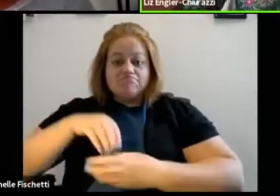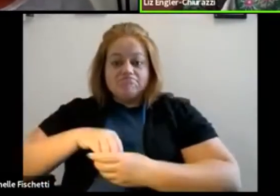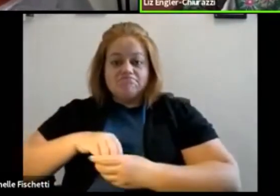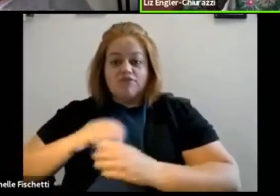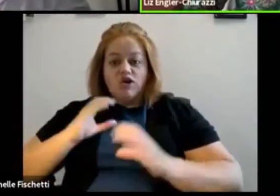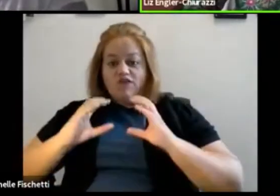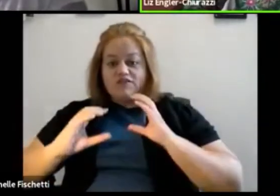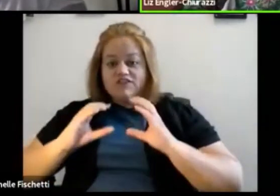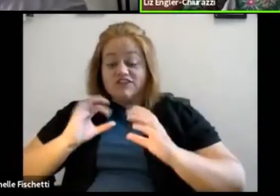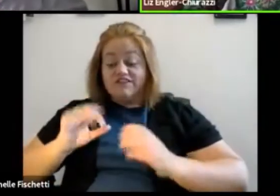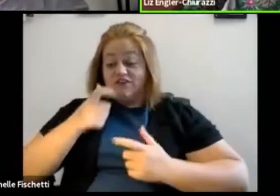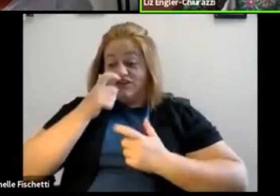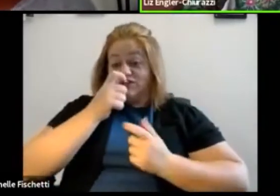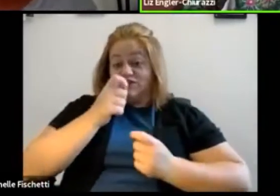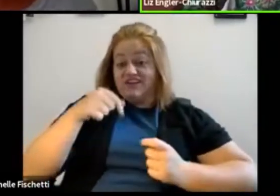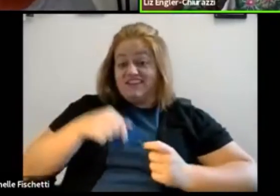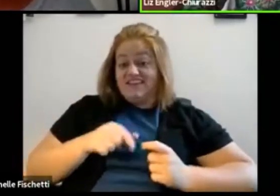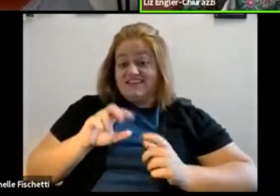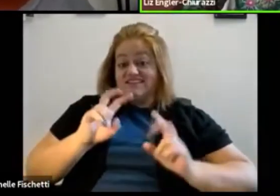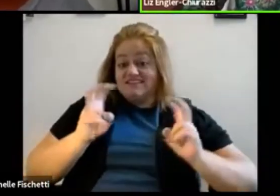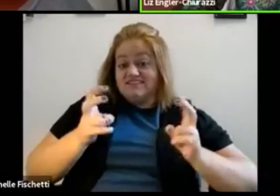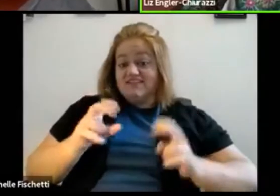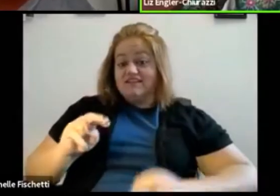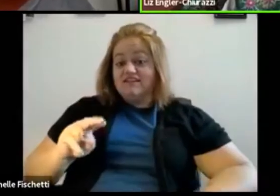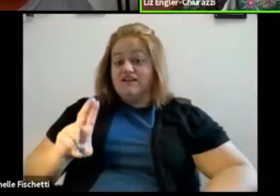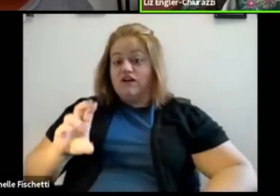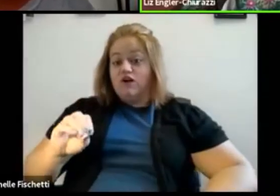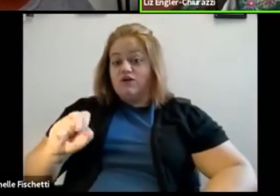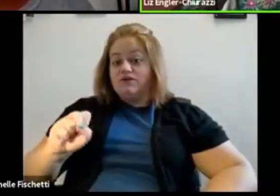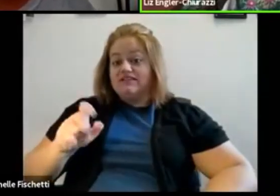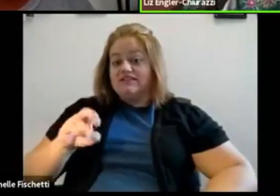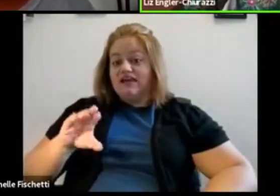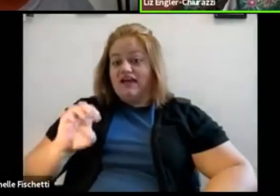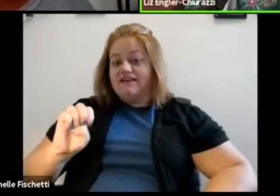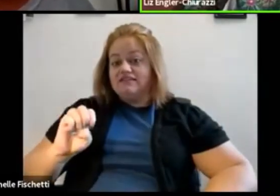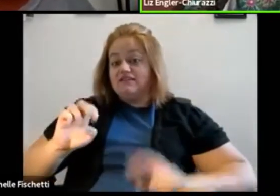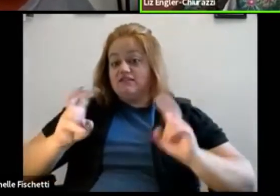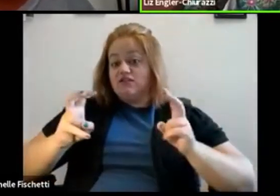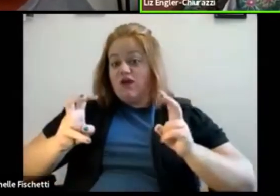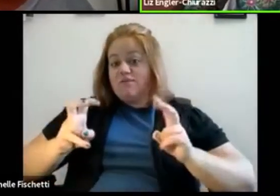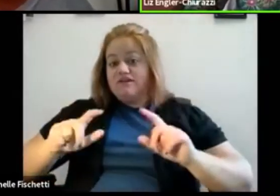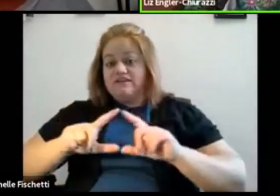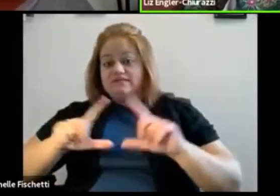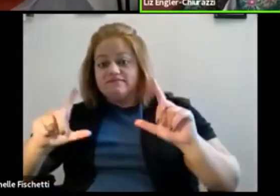interest to you, definitely reach out take a screenshot, tag me in it, tweet